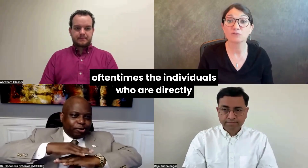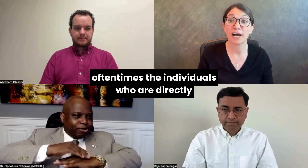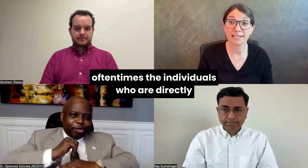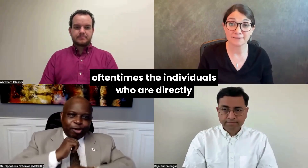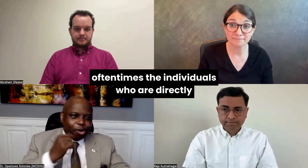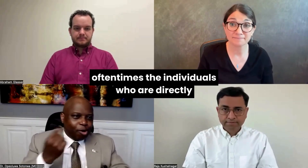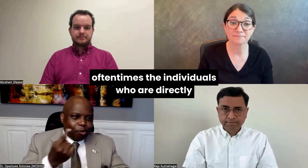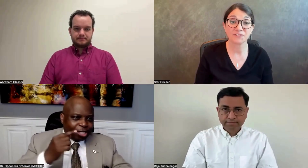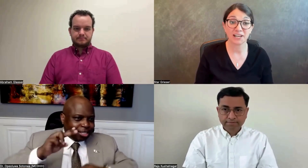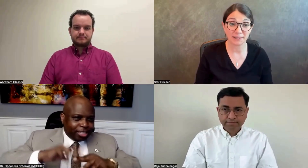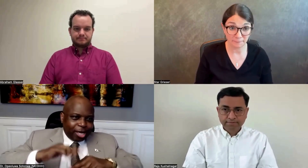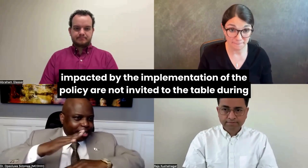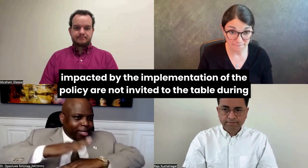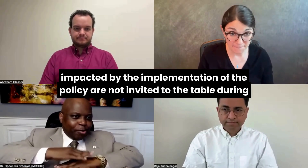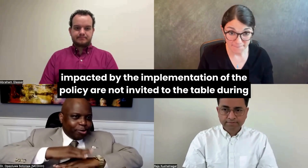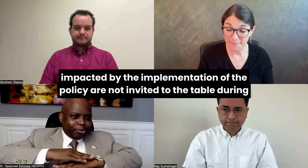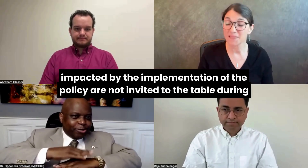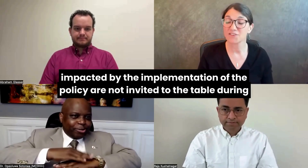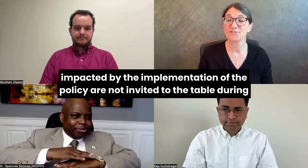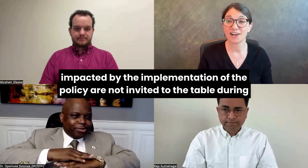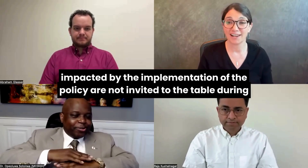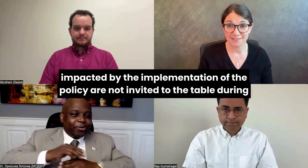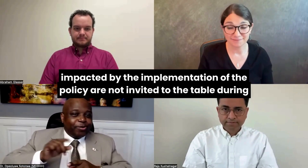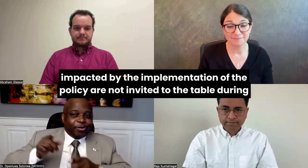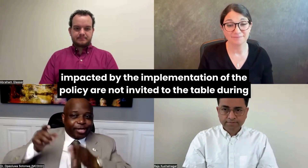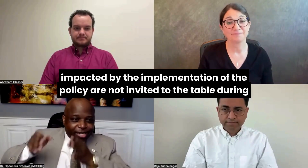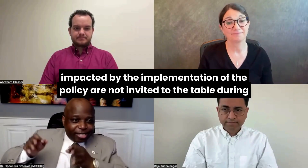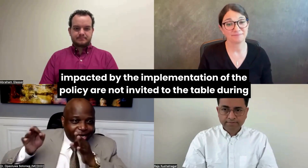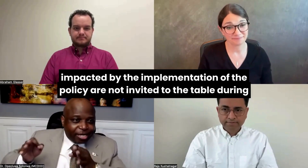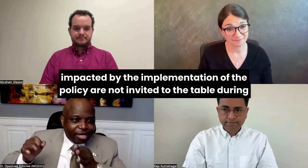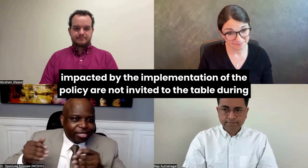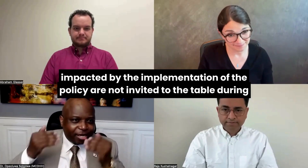impacted by the implementation of the policy are not invited to the table during